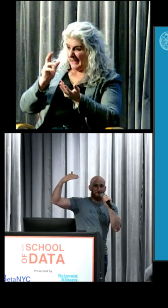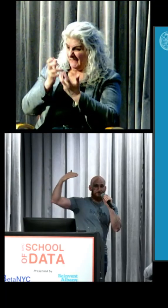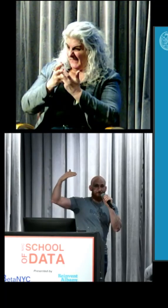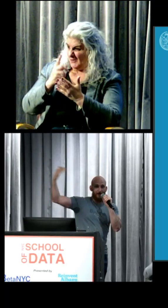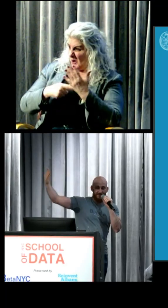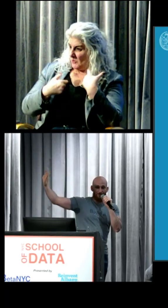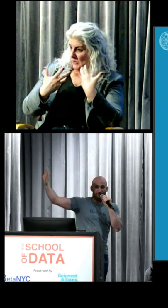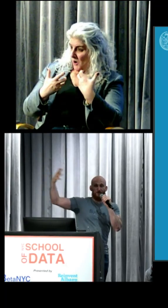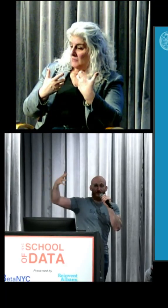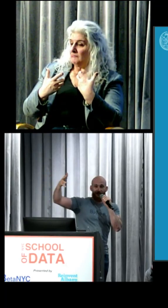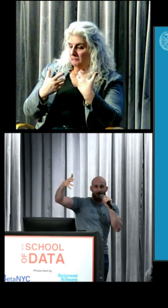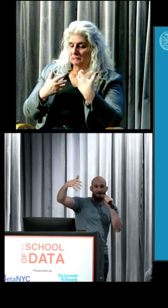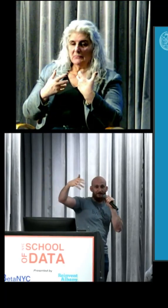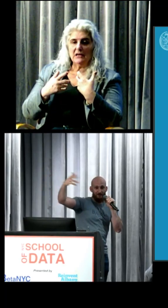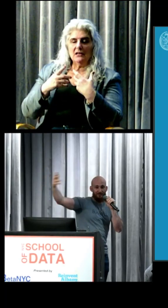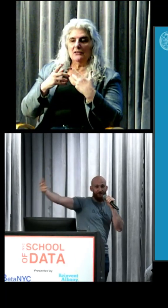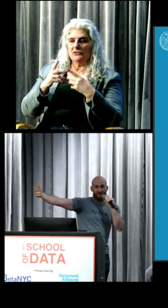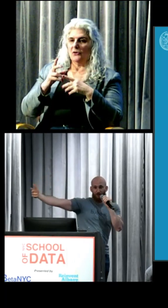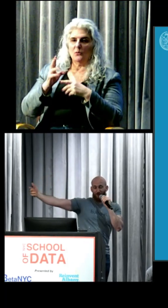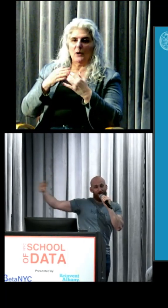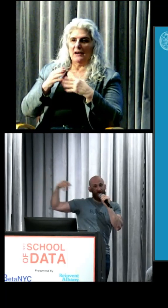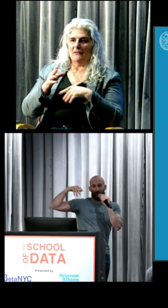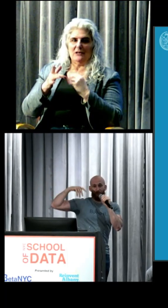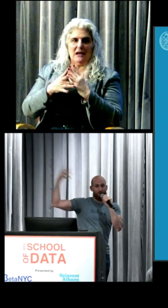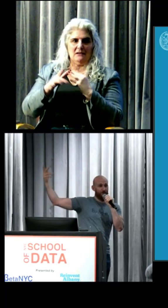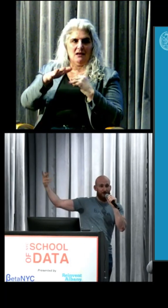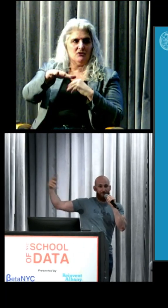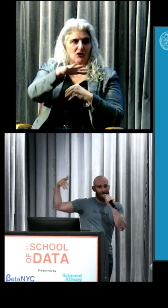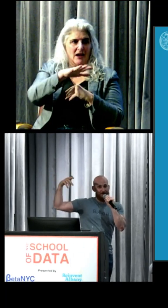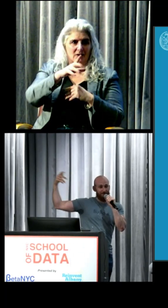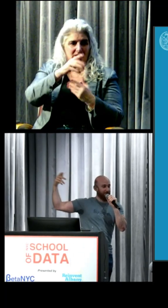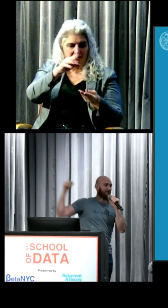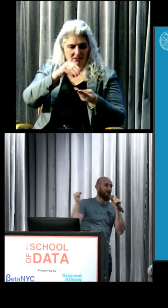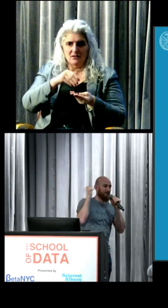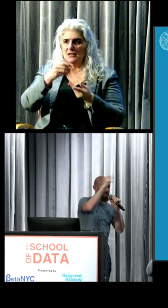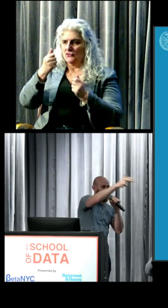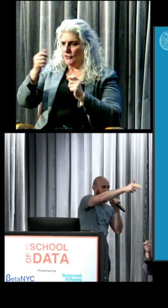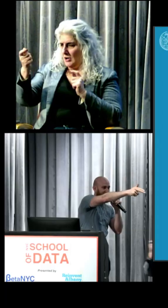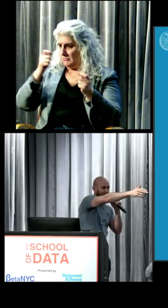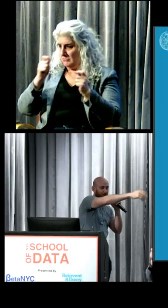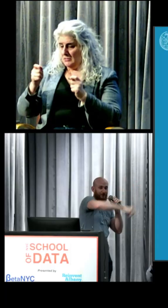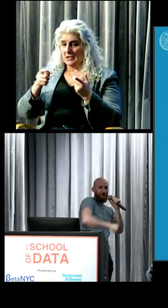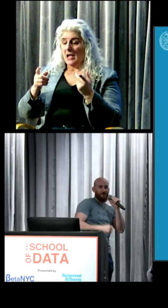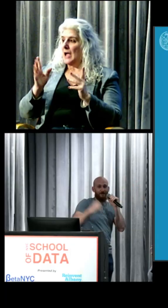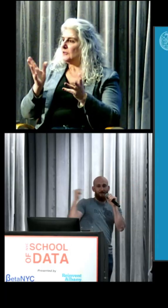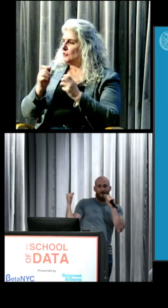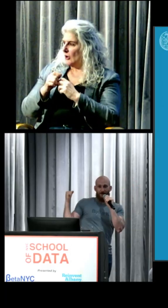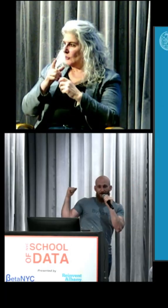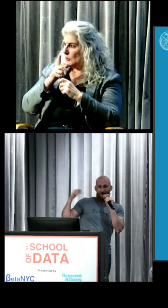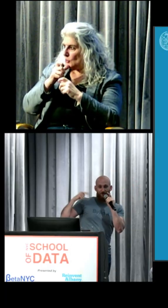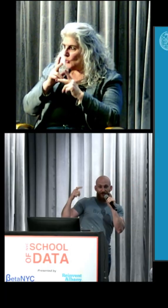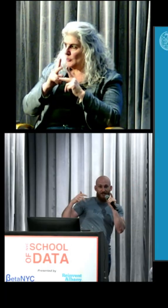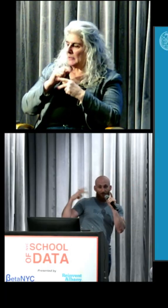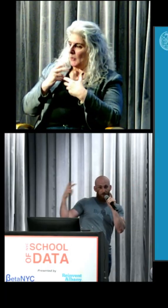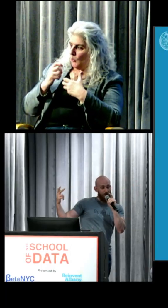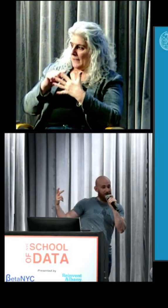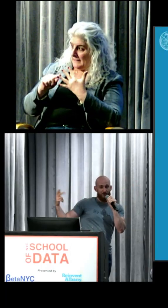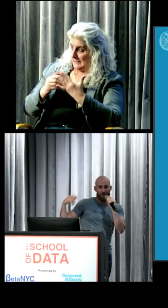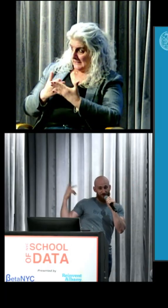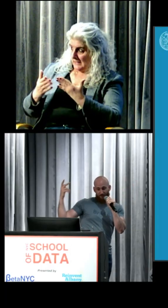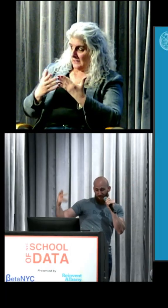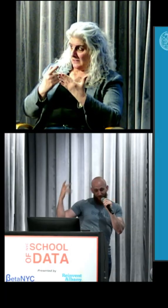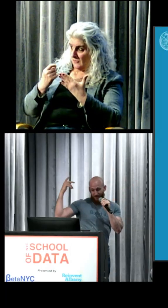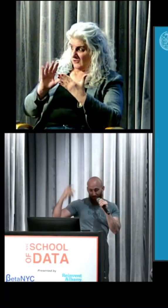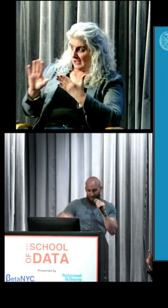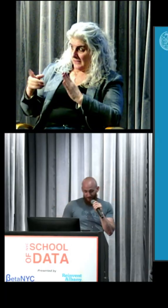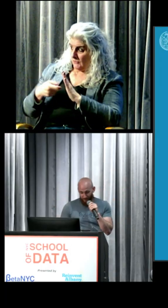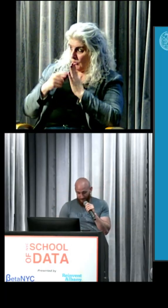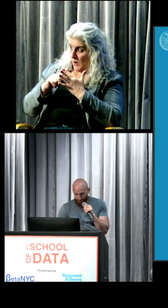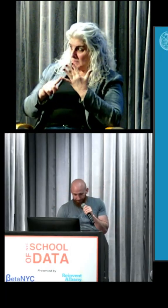And because hospitals were such an outlier, we had to make the decision that while we very much think